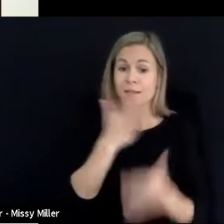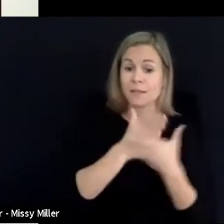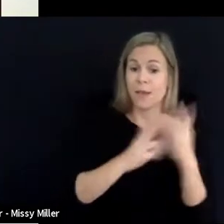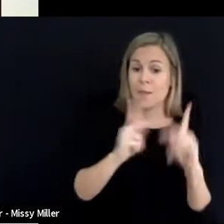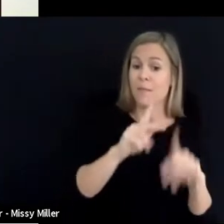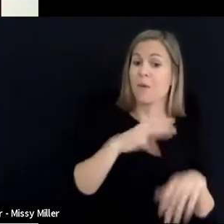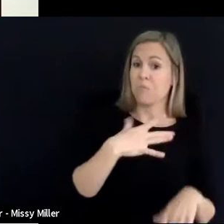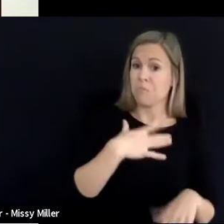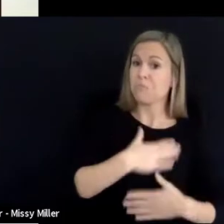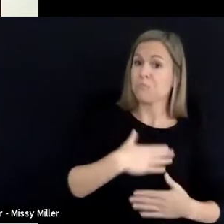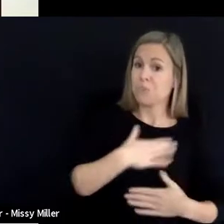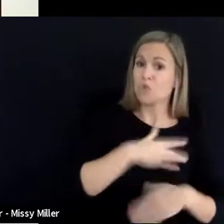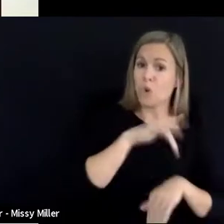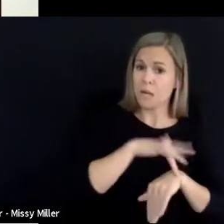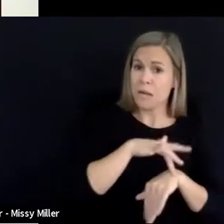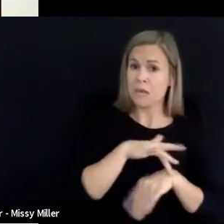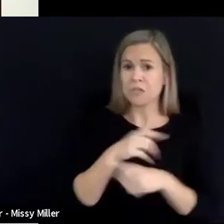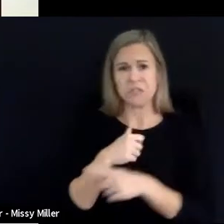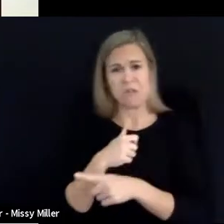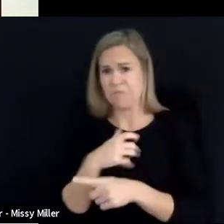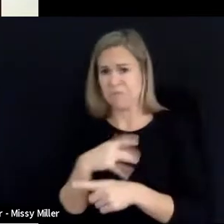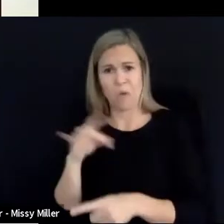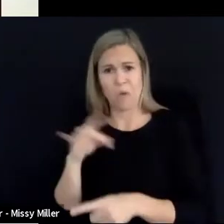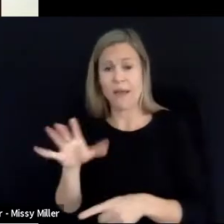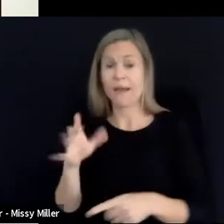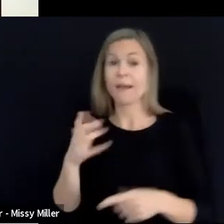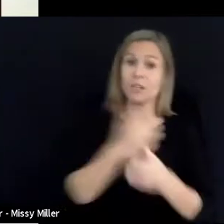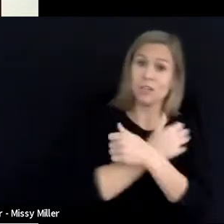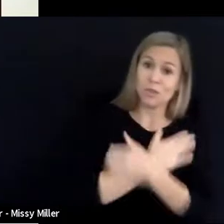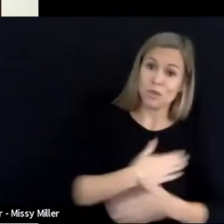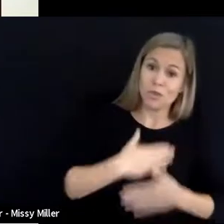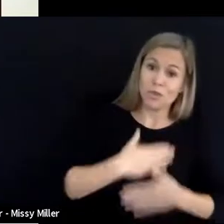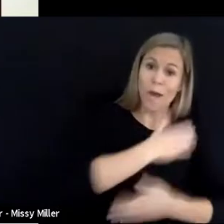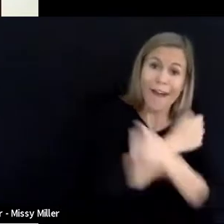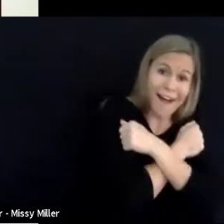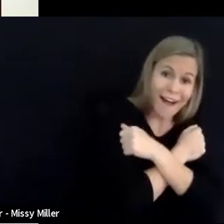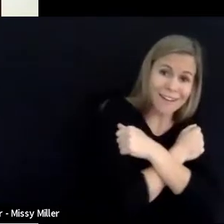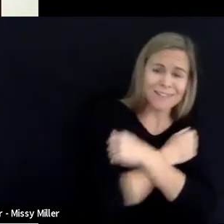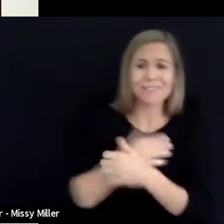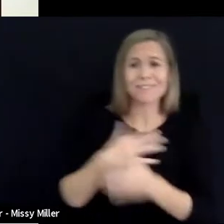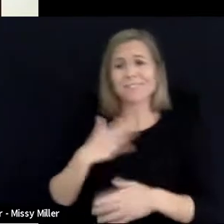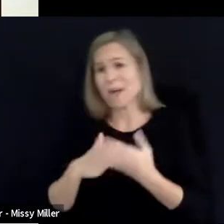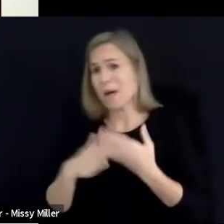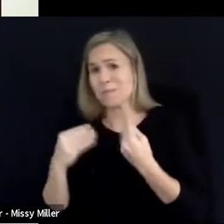Some people like hugs, some people don't like hugs. And Jacob likes to lie on the floor, he's quite content there.